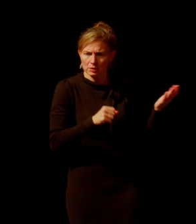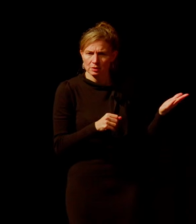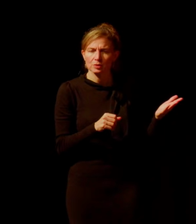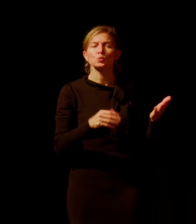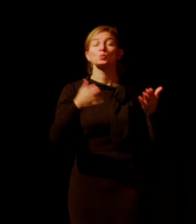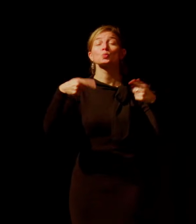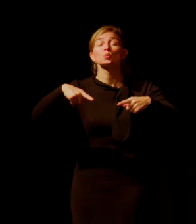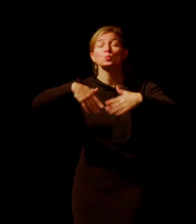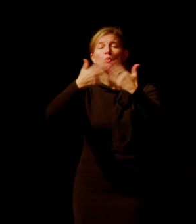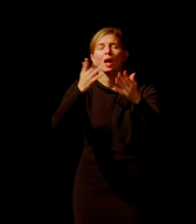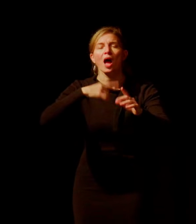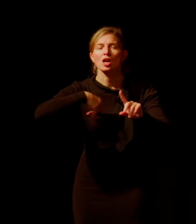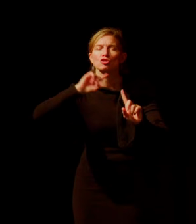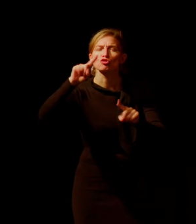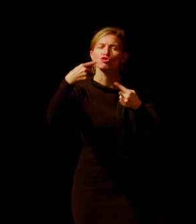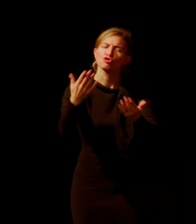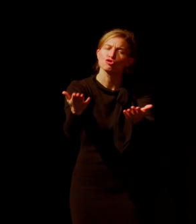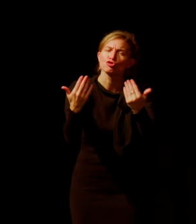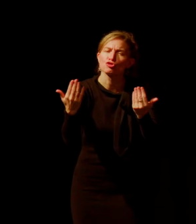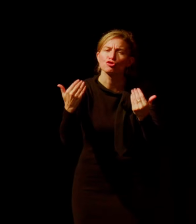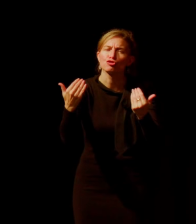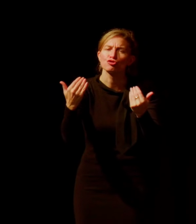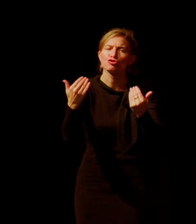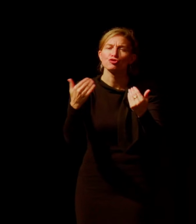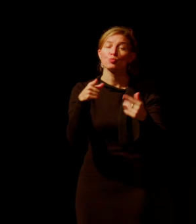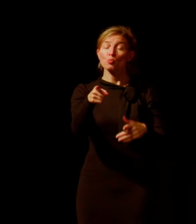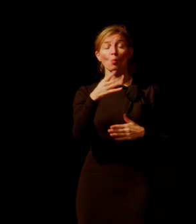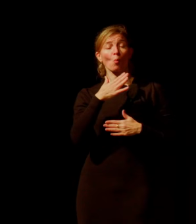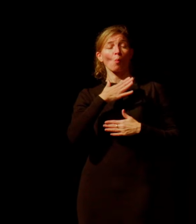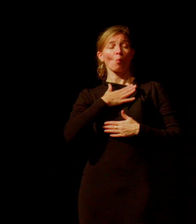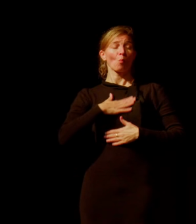how the journey to the corner office doesn’t start with the resume,